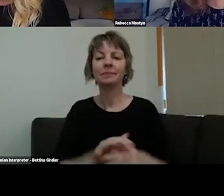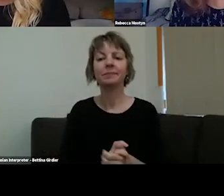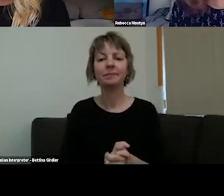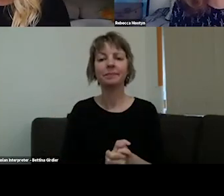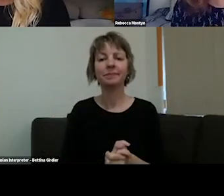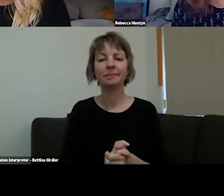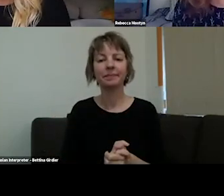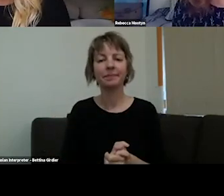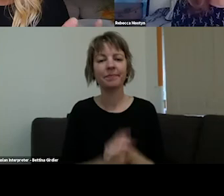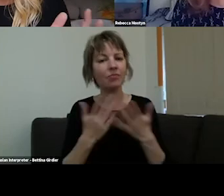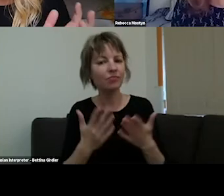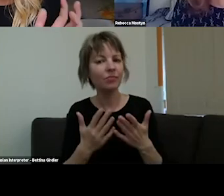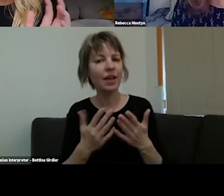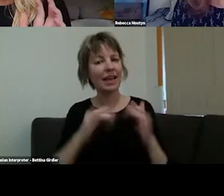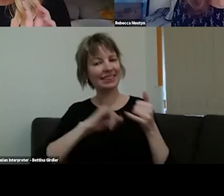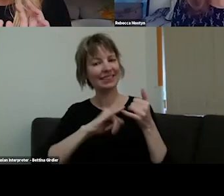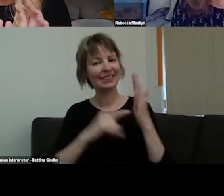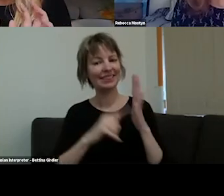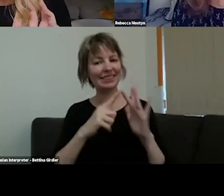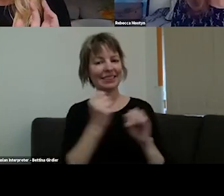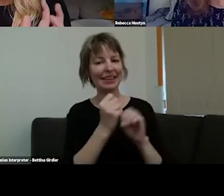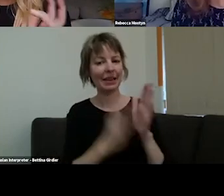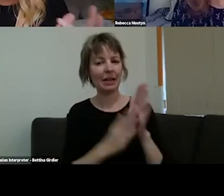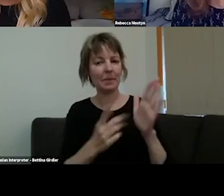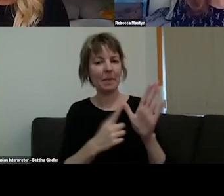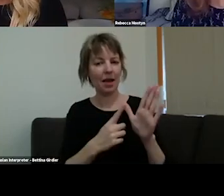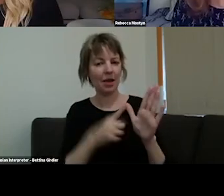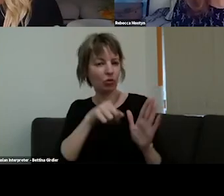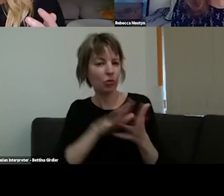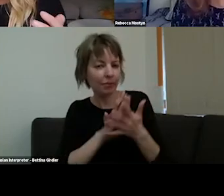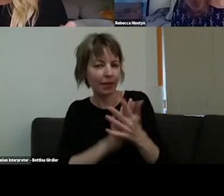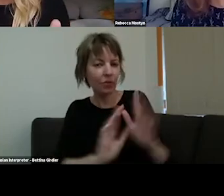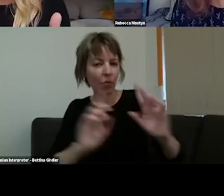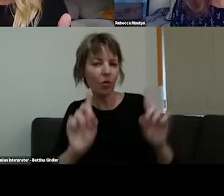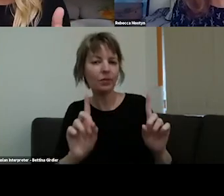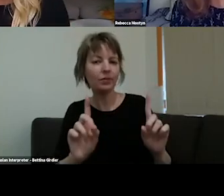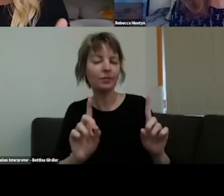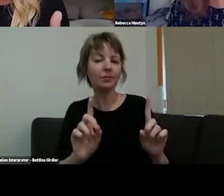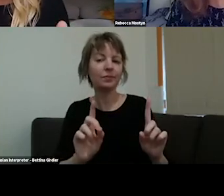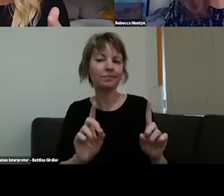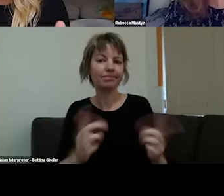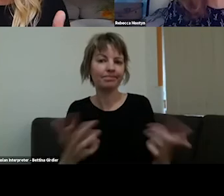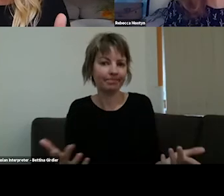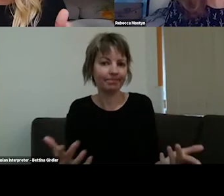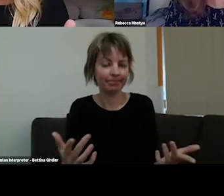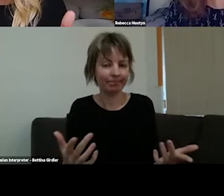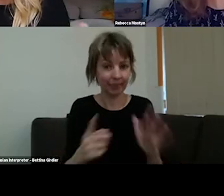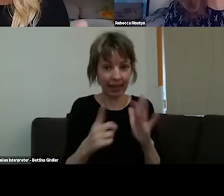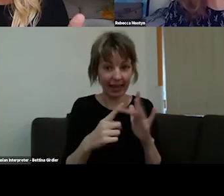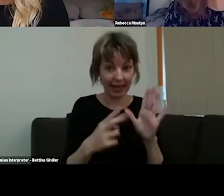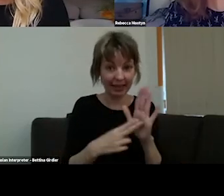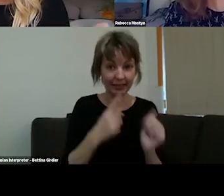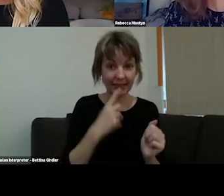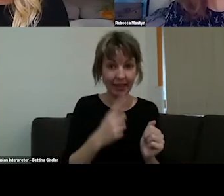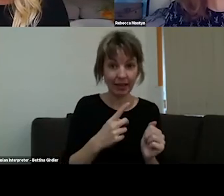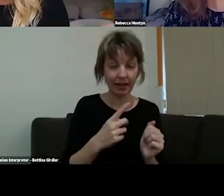Stigma around the idea of, like, Ian talks about, the art therapy sort